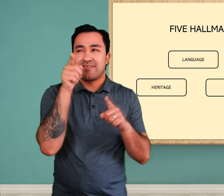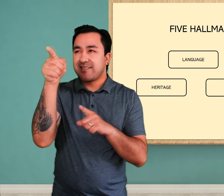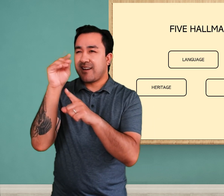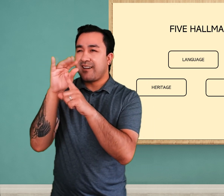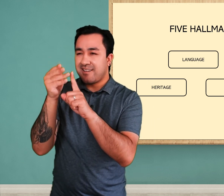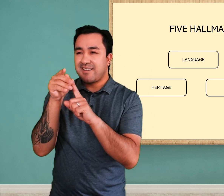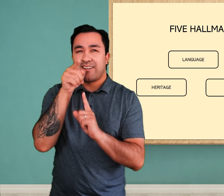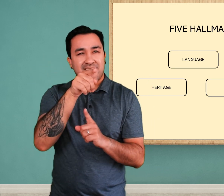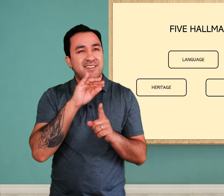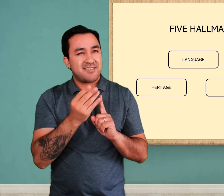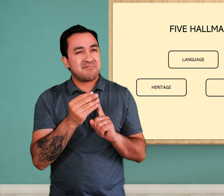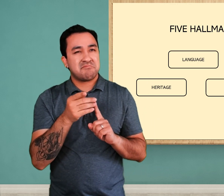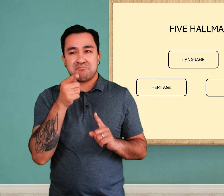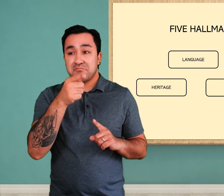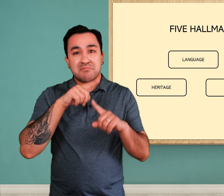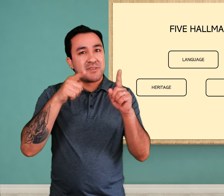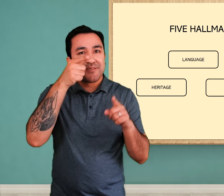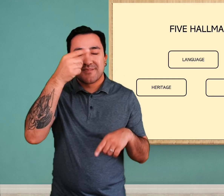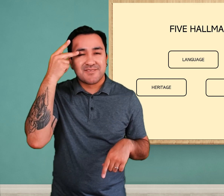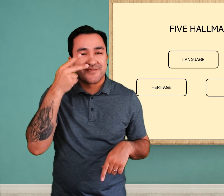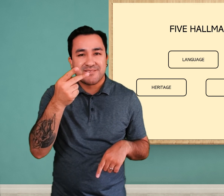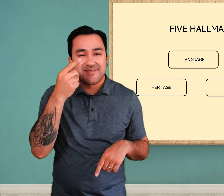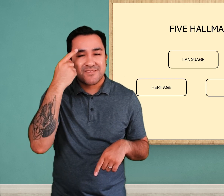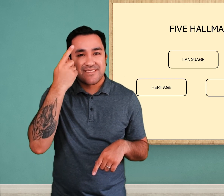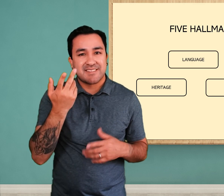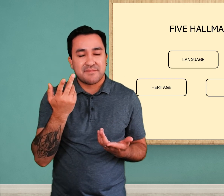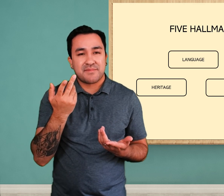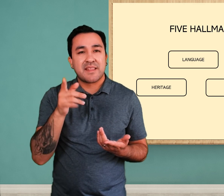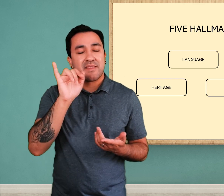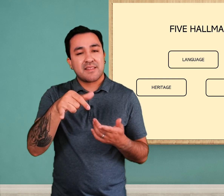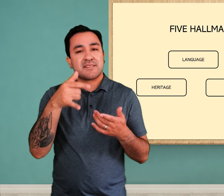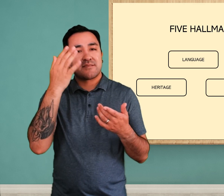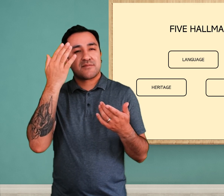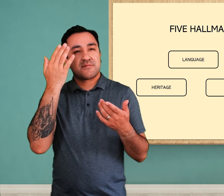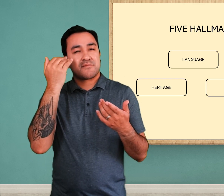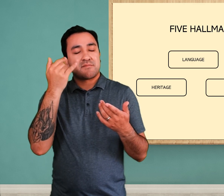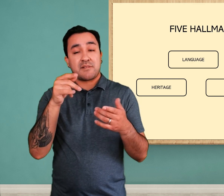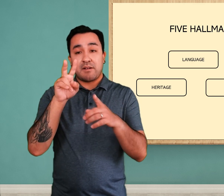Using these five hallmarks we can explain how video games culture exists, how book culture